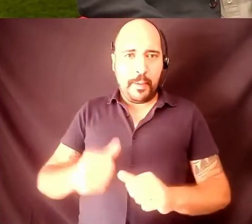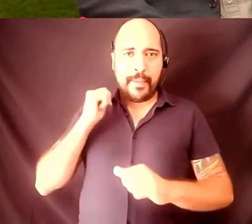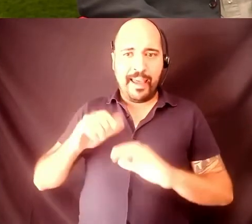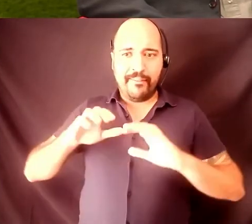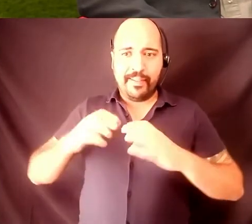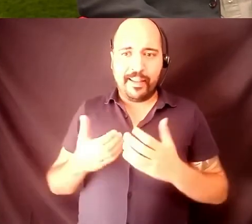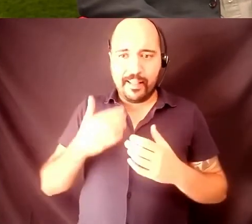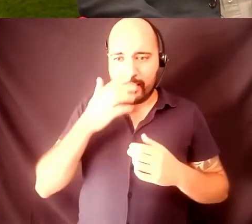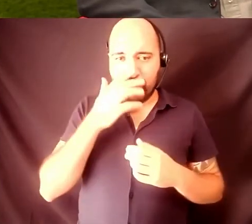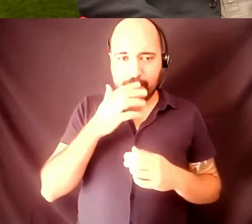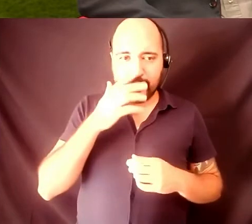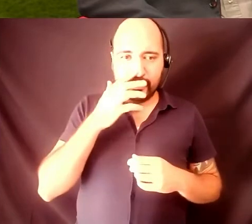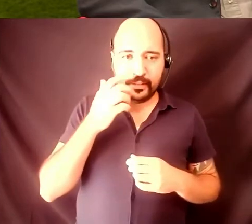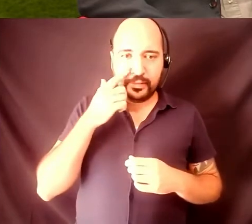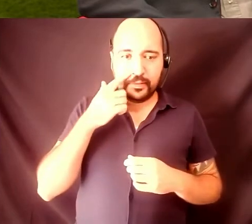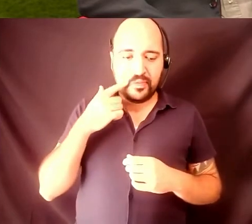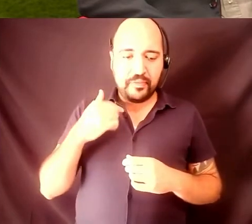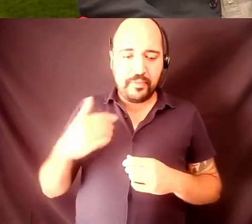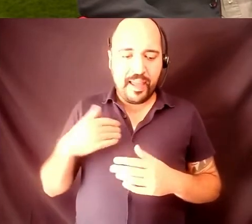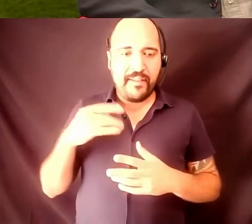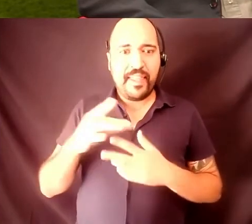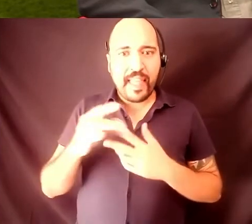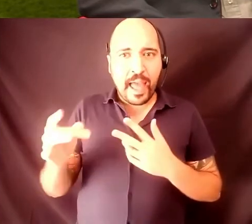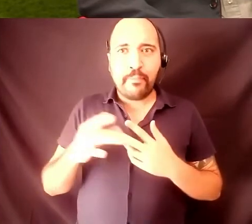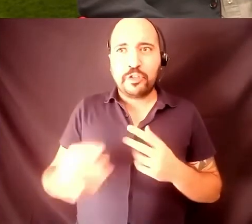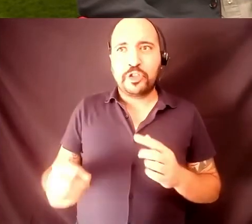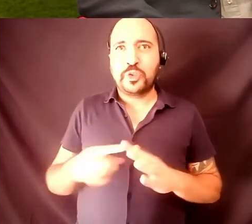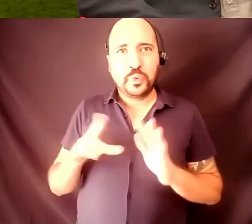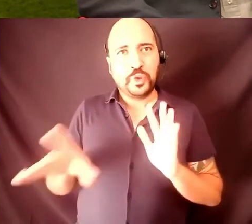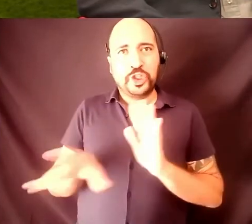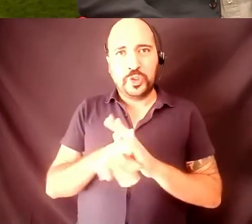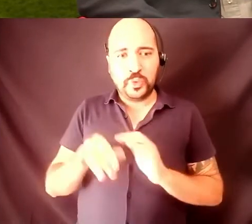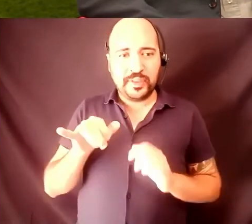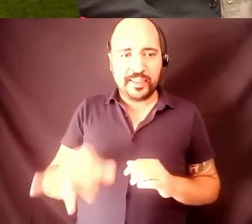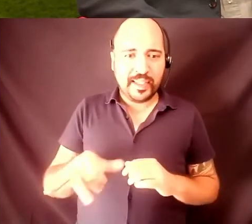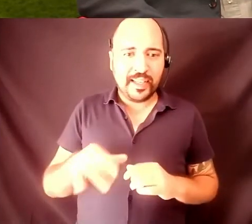But have an option to be able to choose that, I think, is so important. And I love when you said.